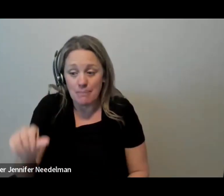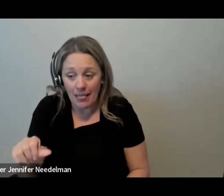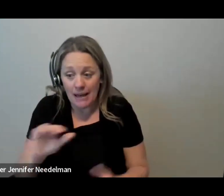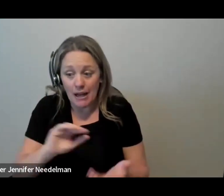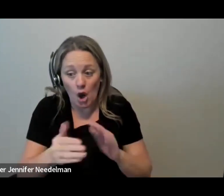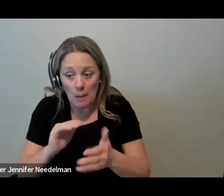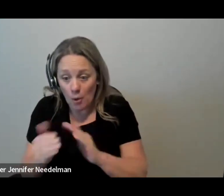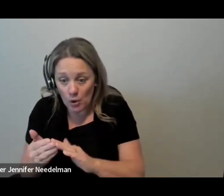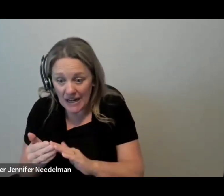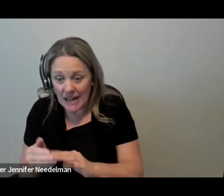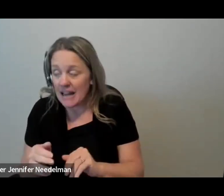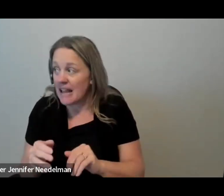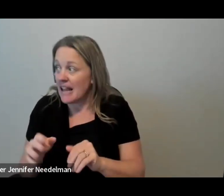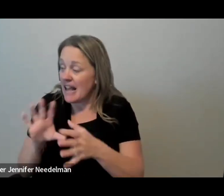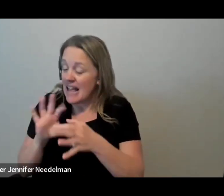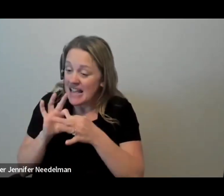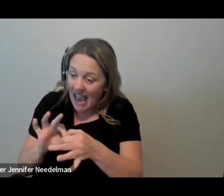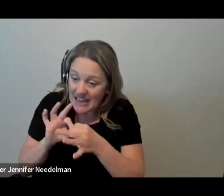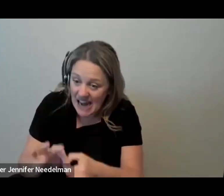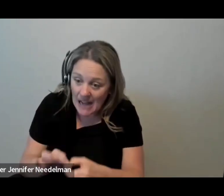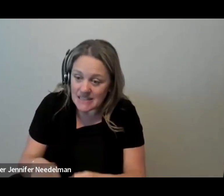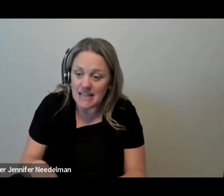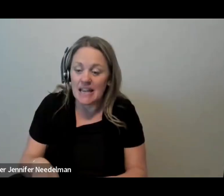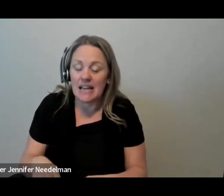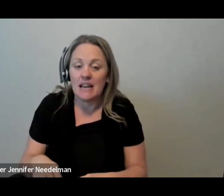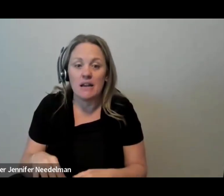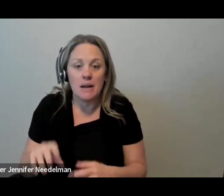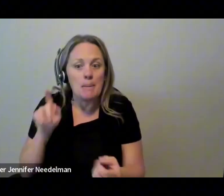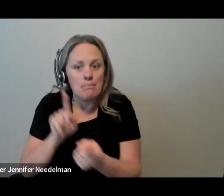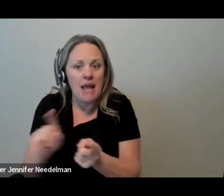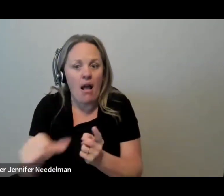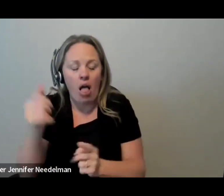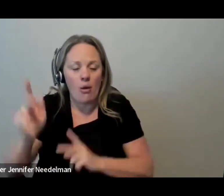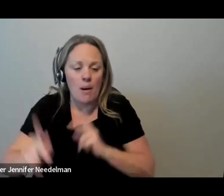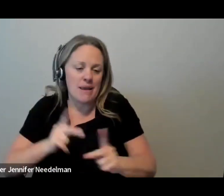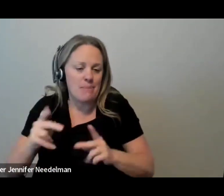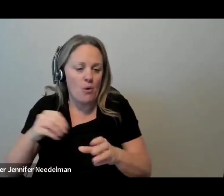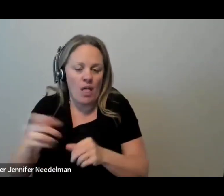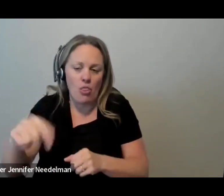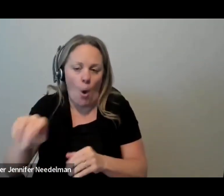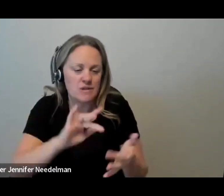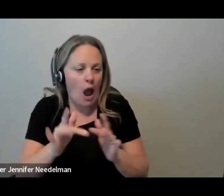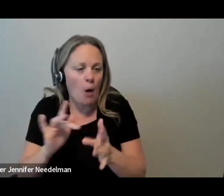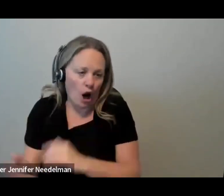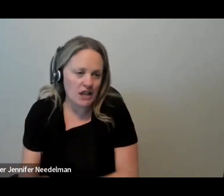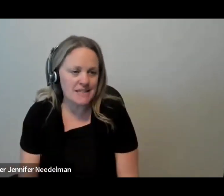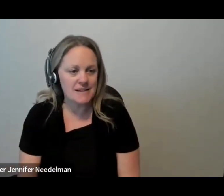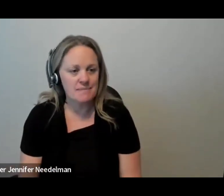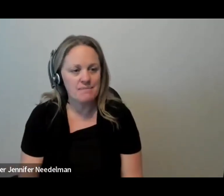get plugged in and meet other accessibility professionals in those networks. Yeah. And if you can try